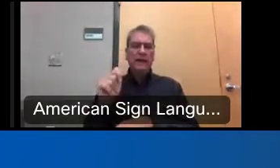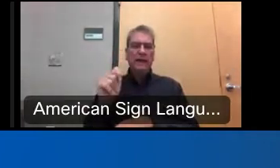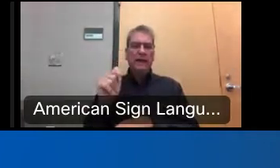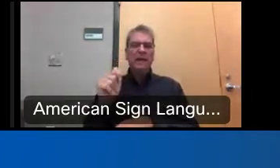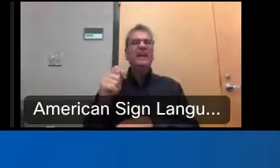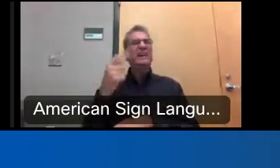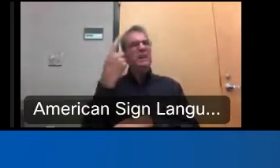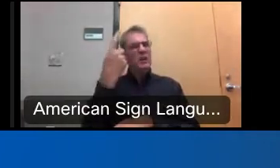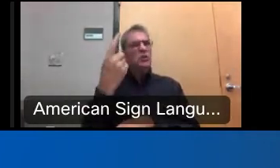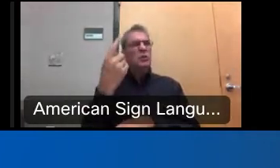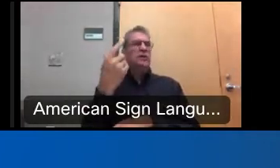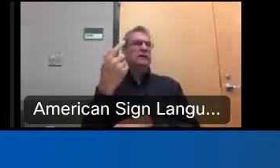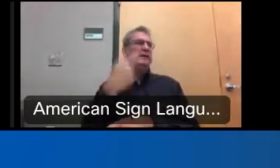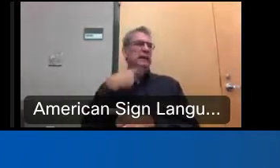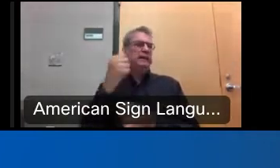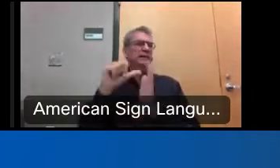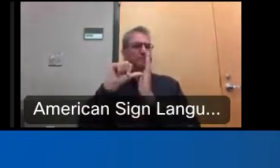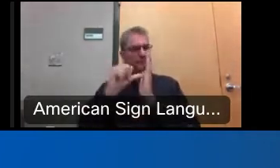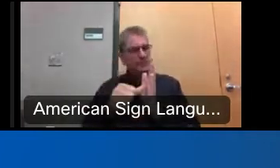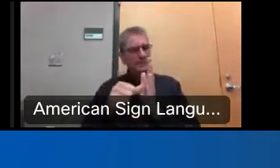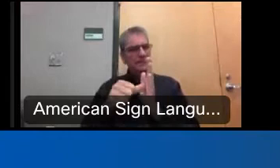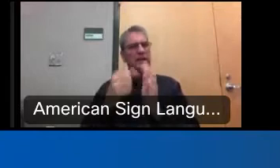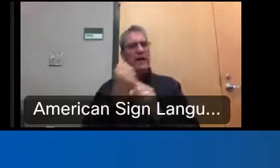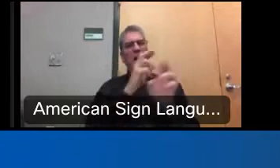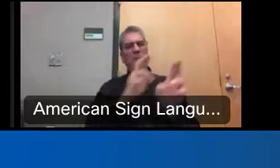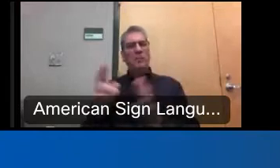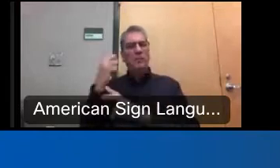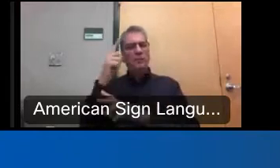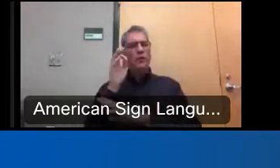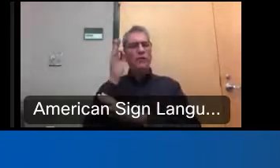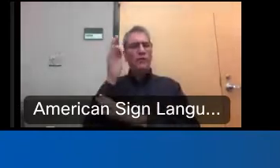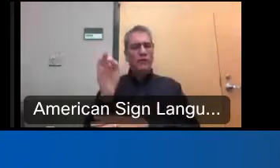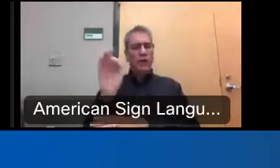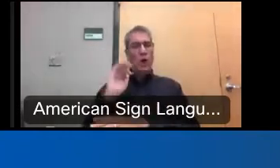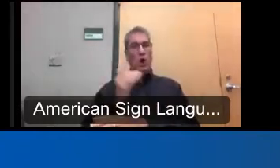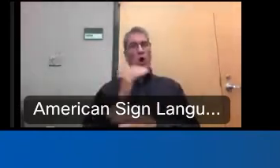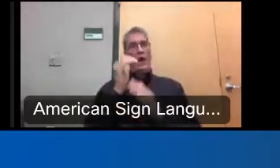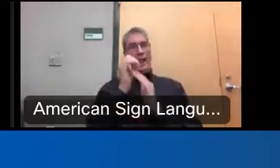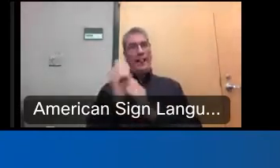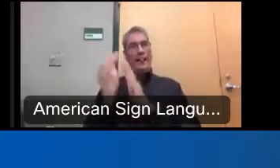in terms of going forward. And in terms of our leadership, and our populace